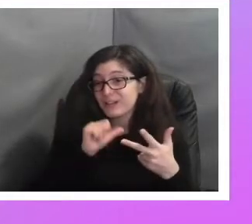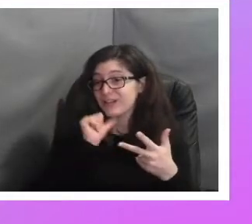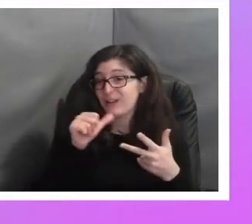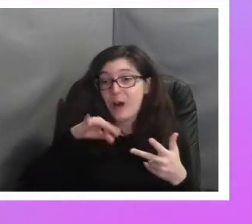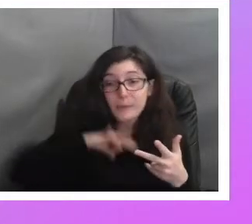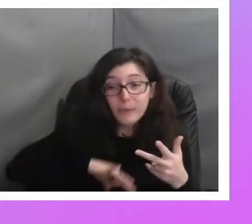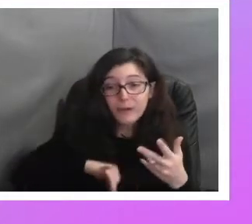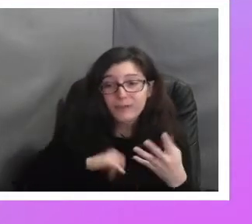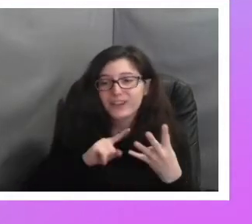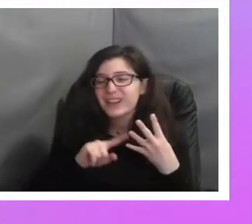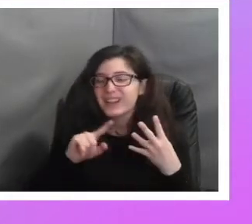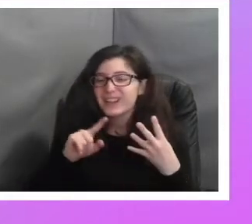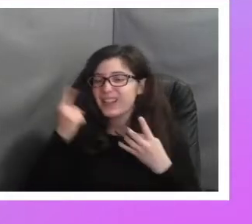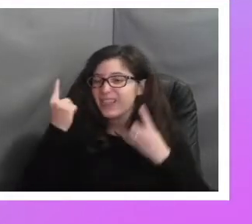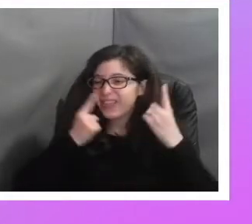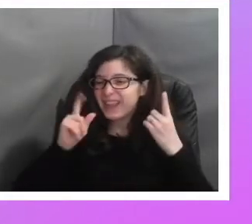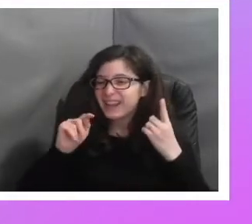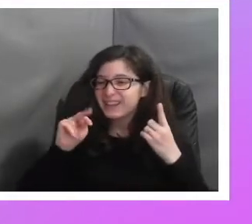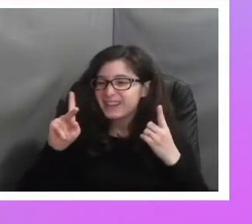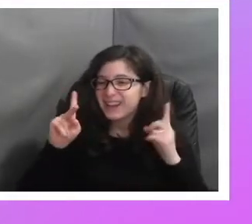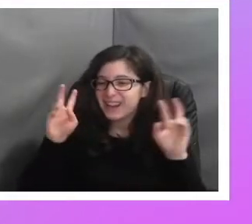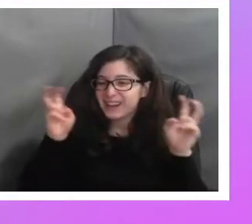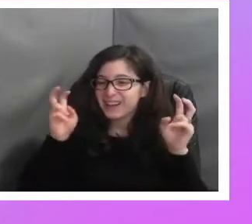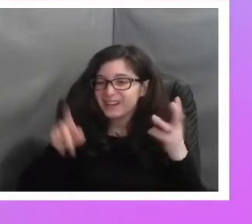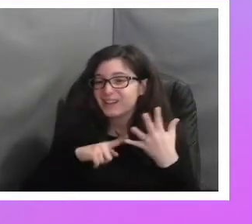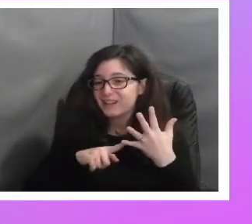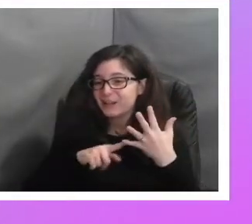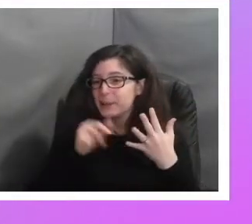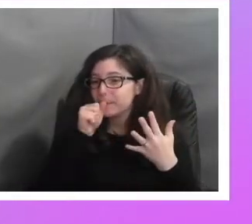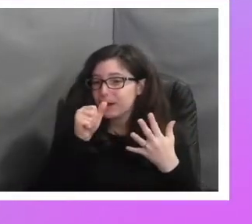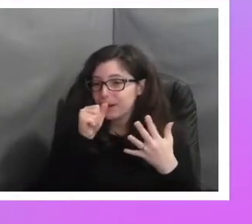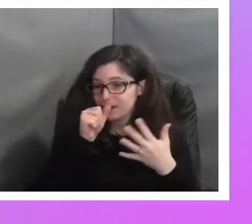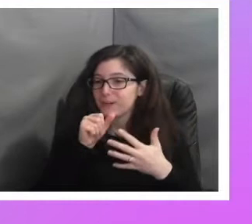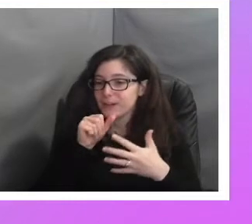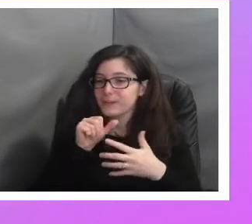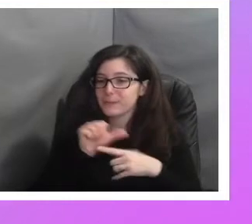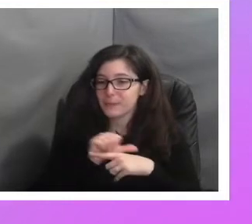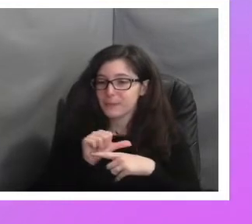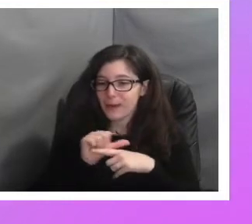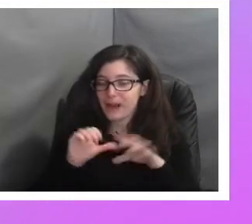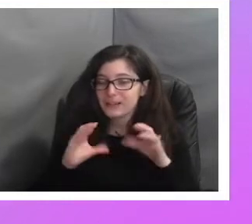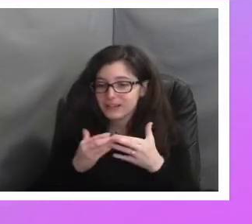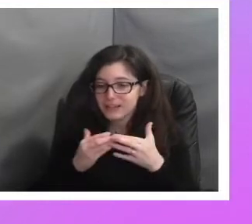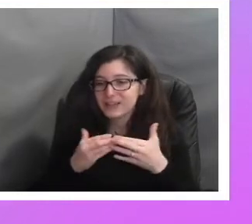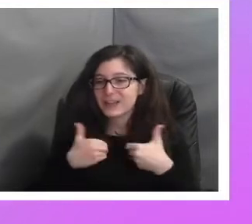and now I do it in private practice, so I really do come at this from a variety of different perspectives